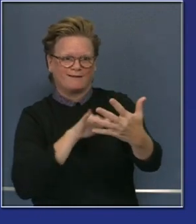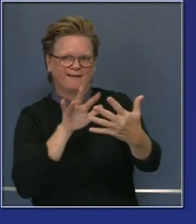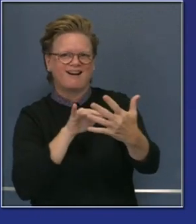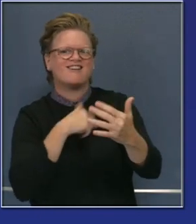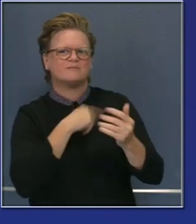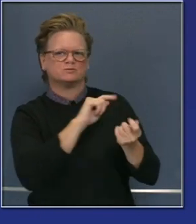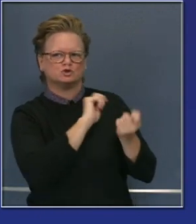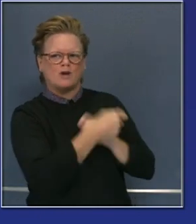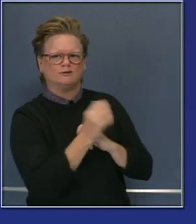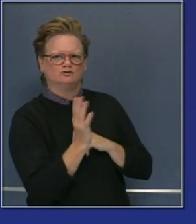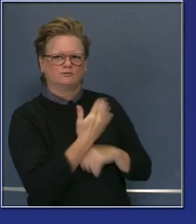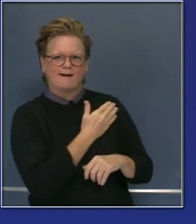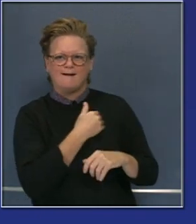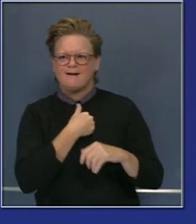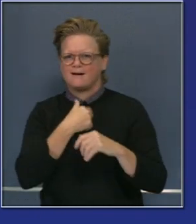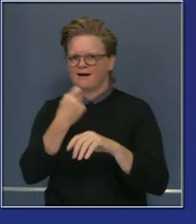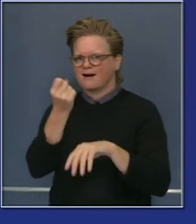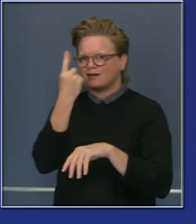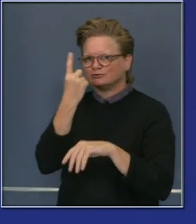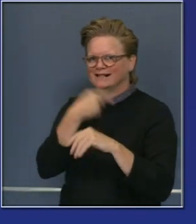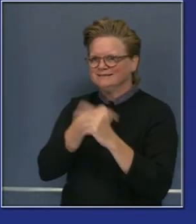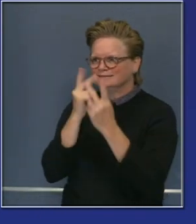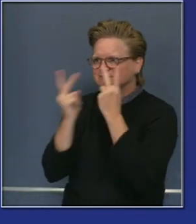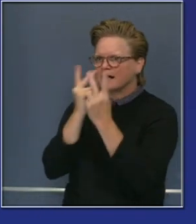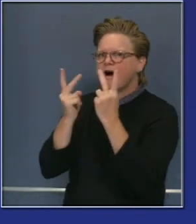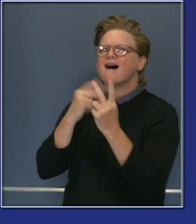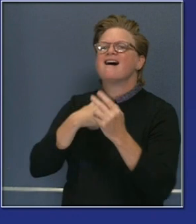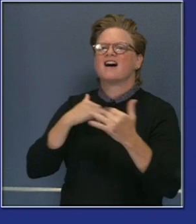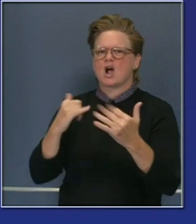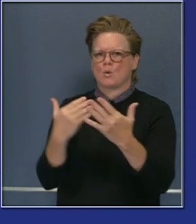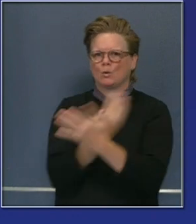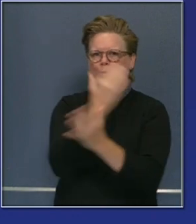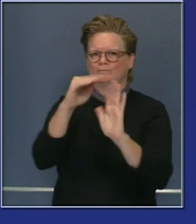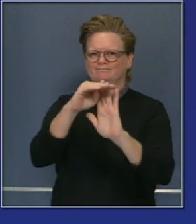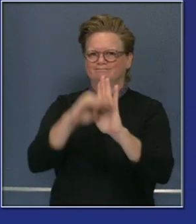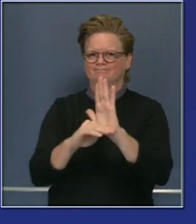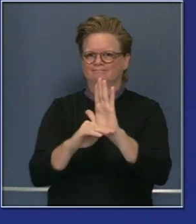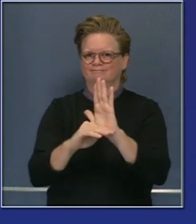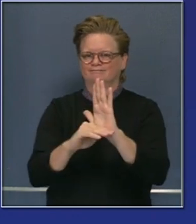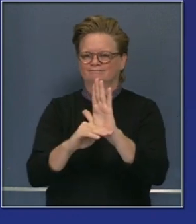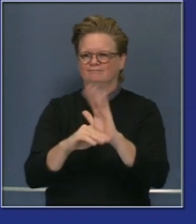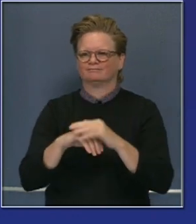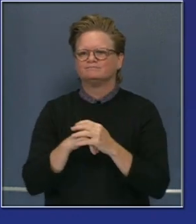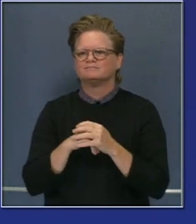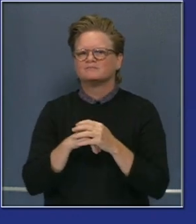DYNAMIC LIST THAT WE HOPE IS NOT ONLY MORE DYNAMIC BUT IS